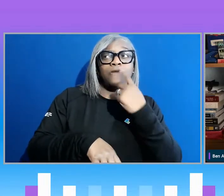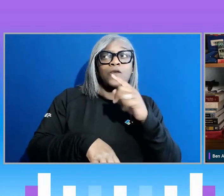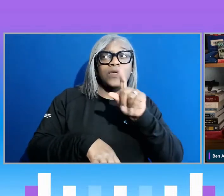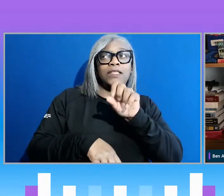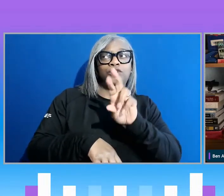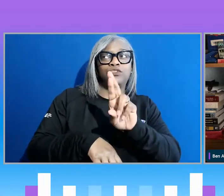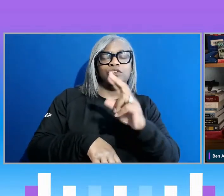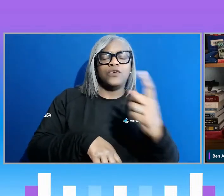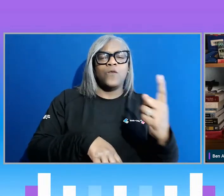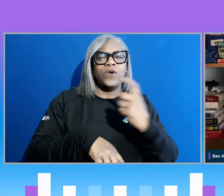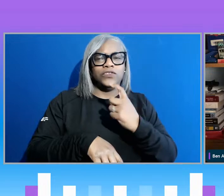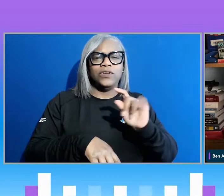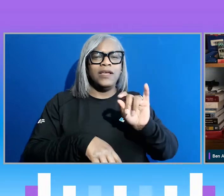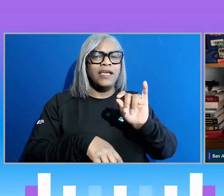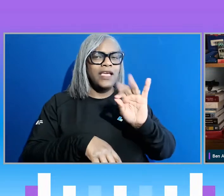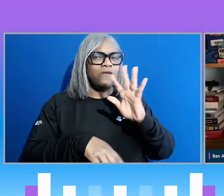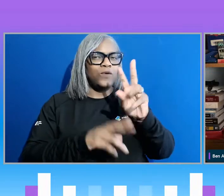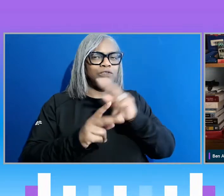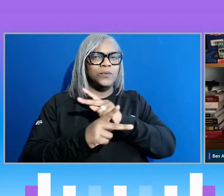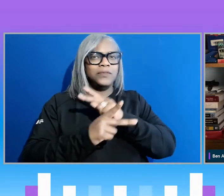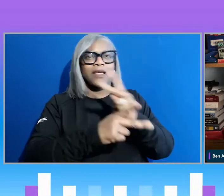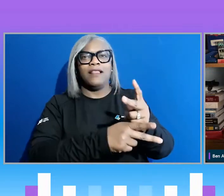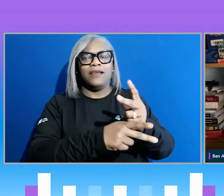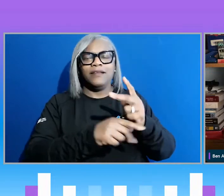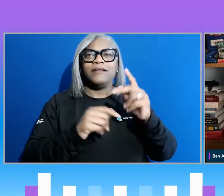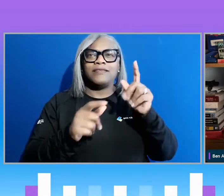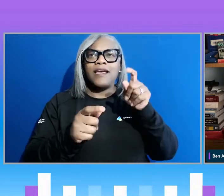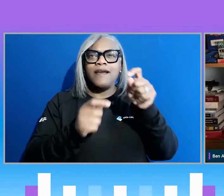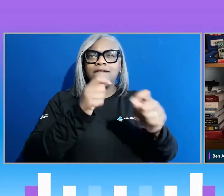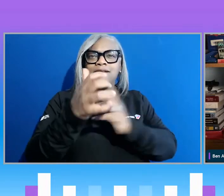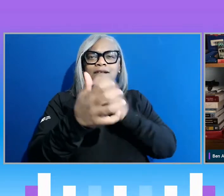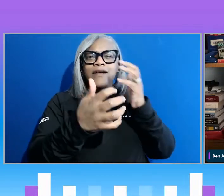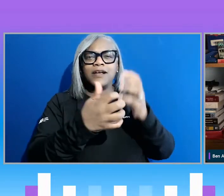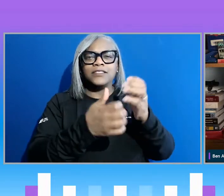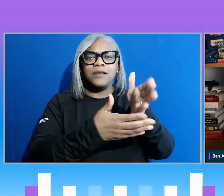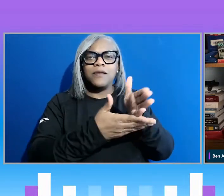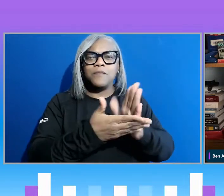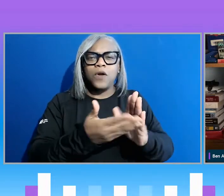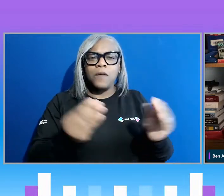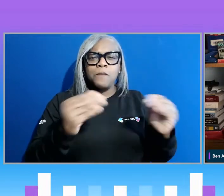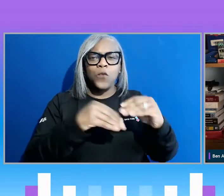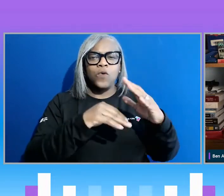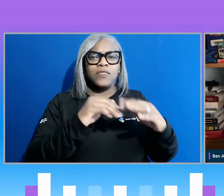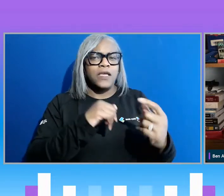want linter to lint a custom component as more than one